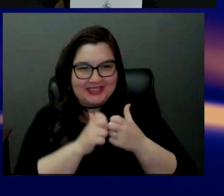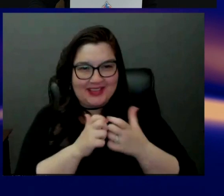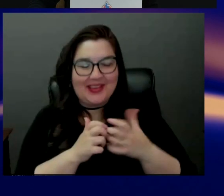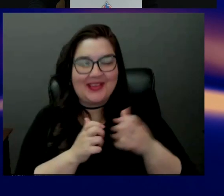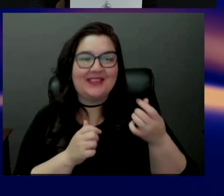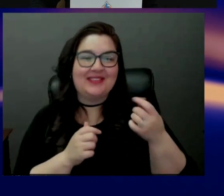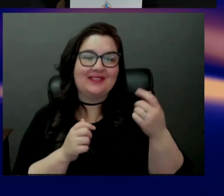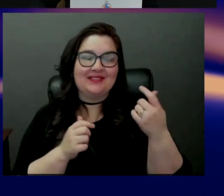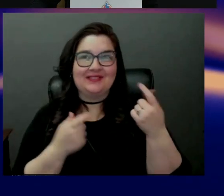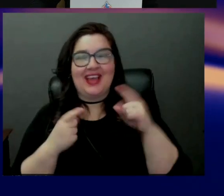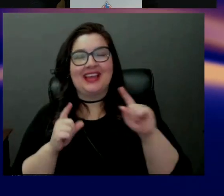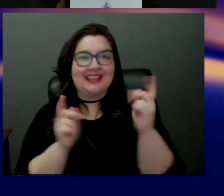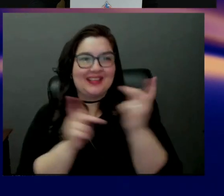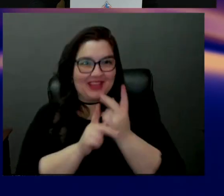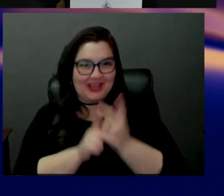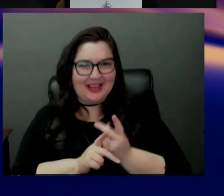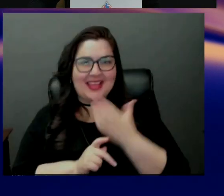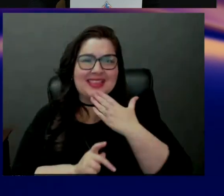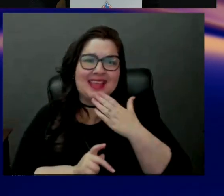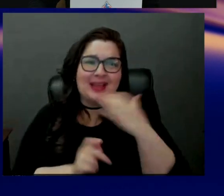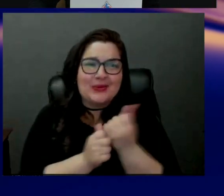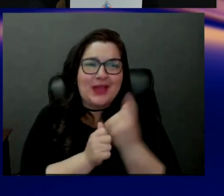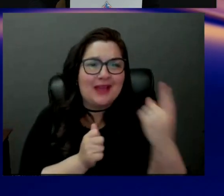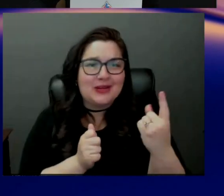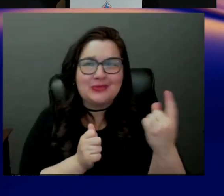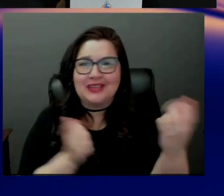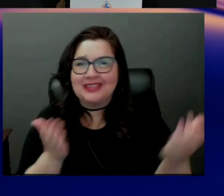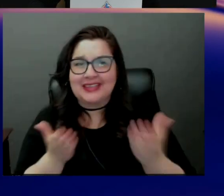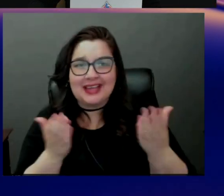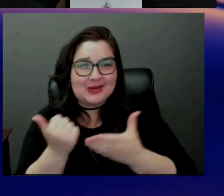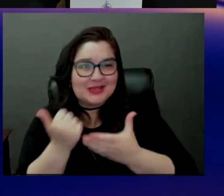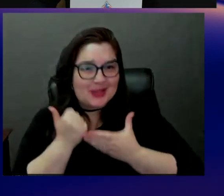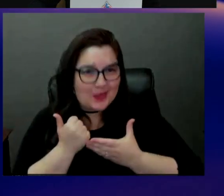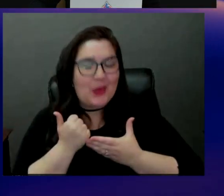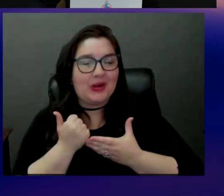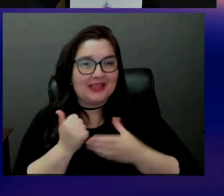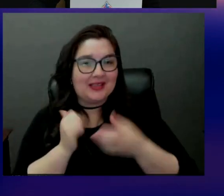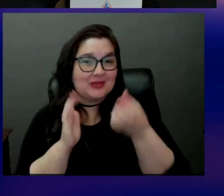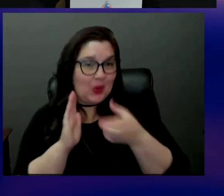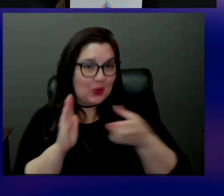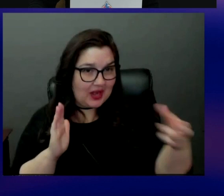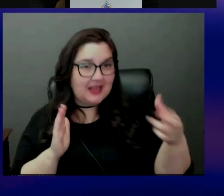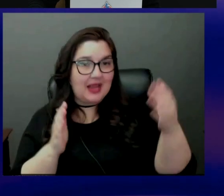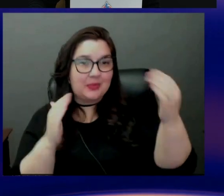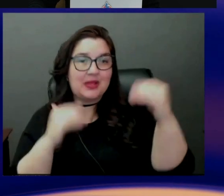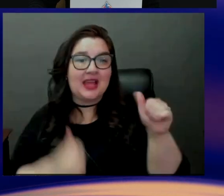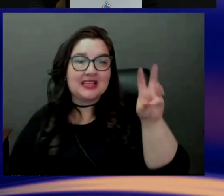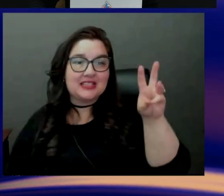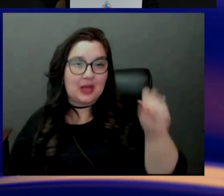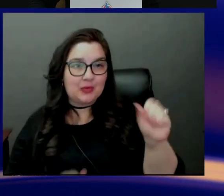Thank you to the everyone here supporting us. So our resources AWS certified SysOps associate challenge.